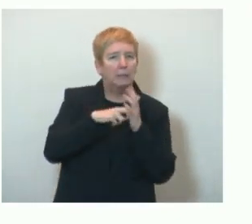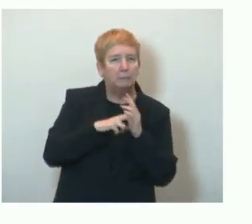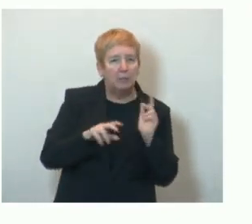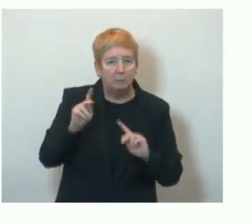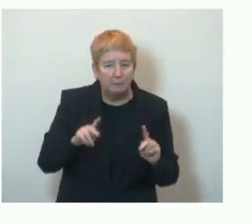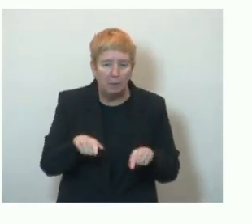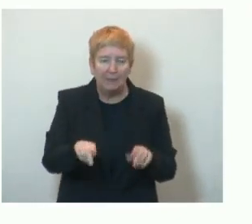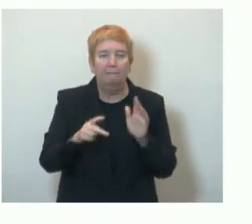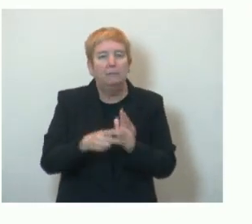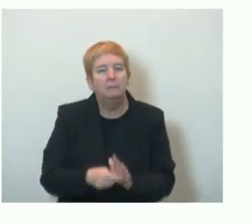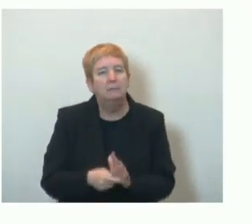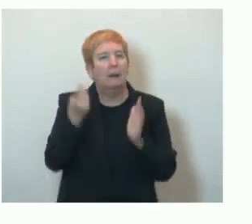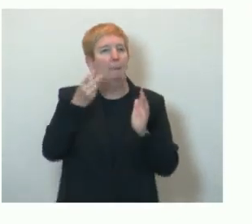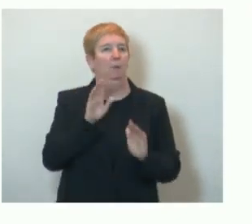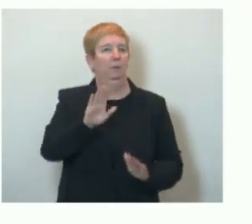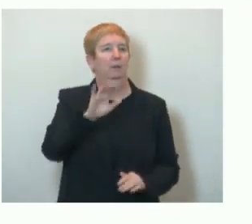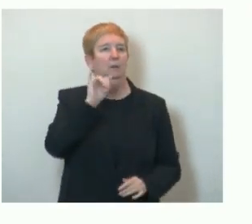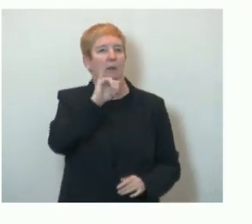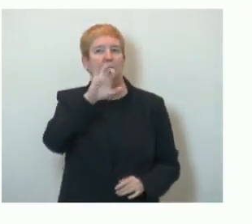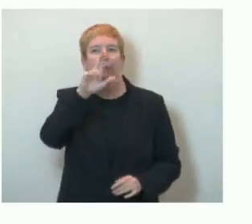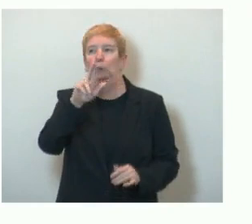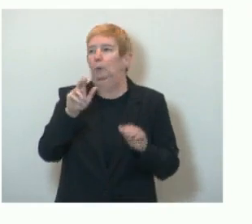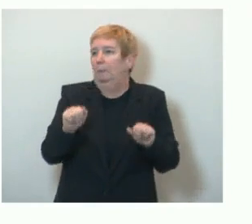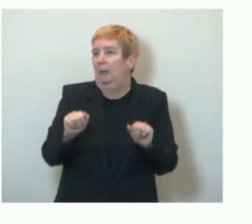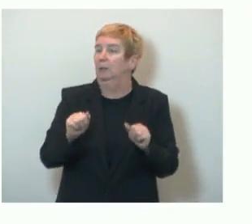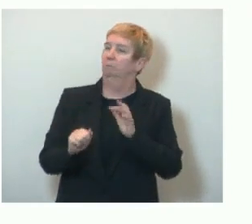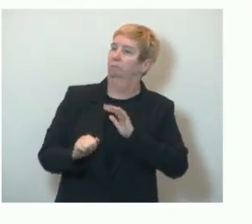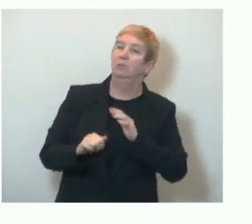OF OUR FOLKS AT THE UNIVERSITY AND LOVELESS AND PRESBYTERIAN.